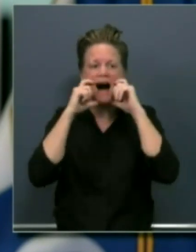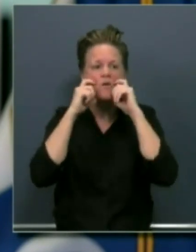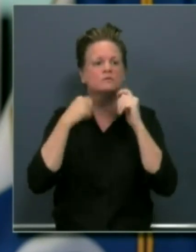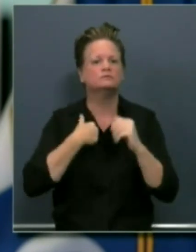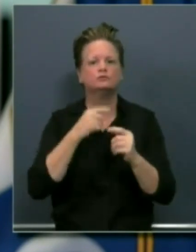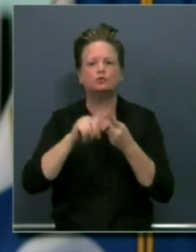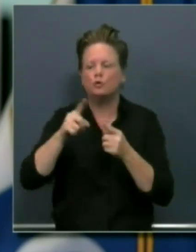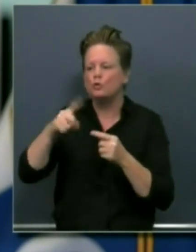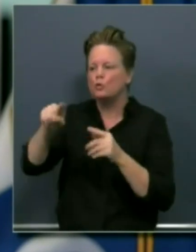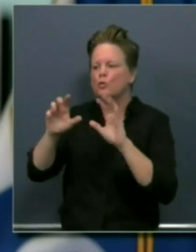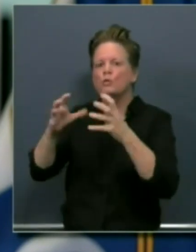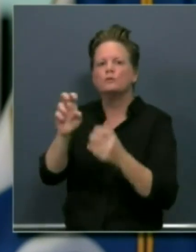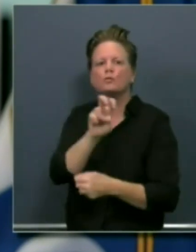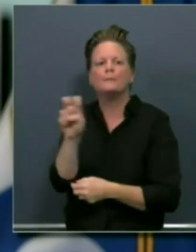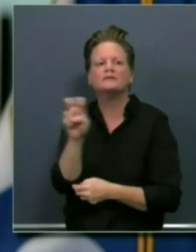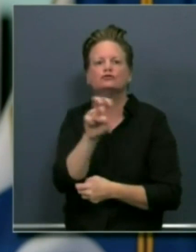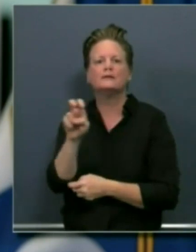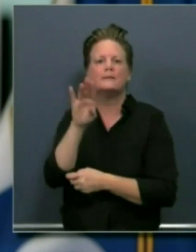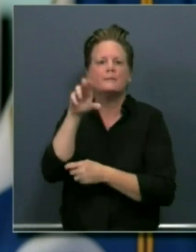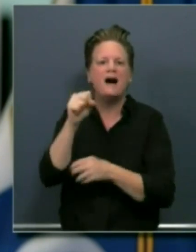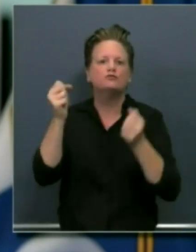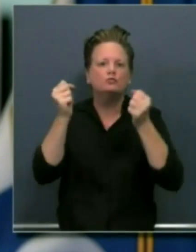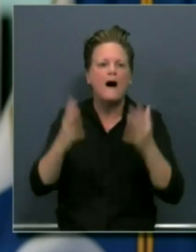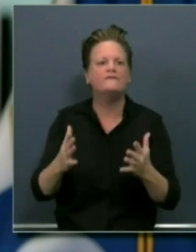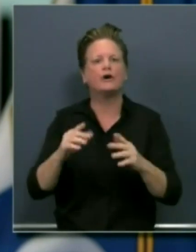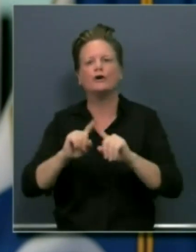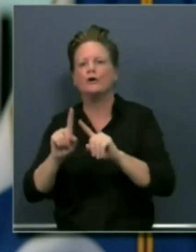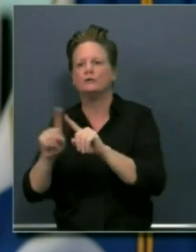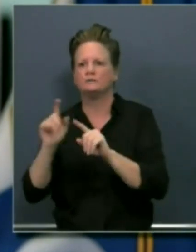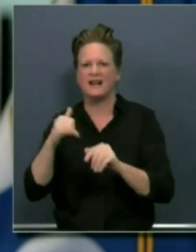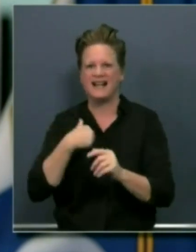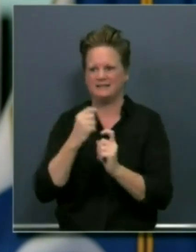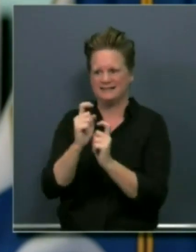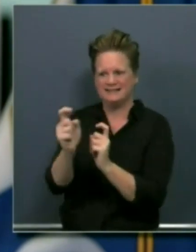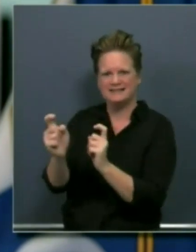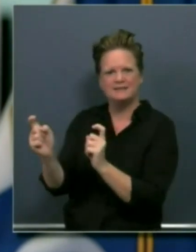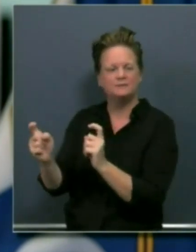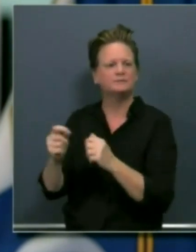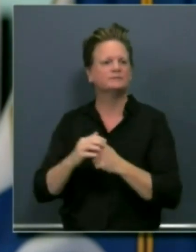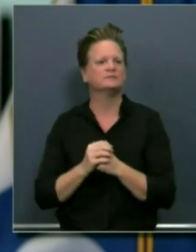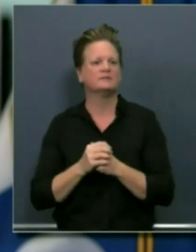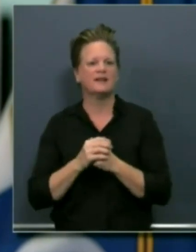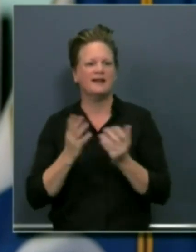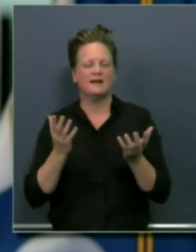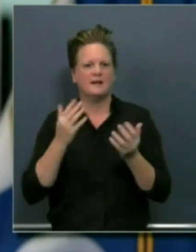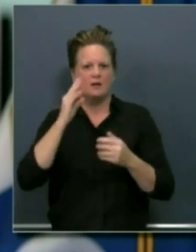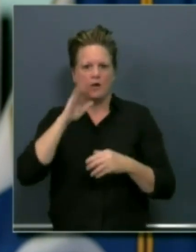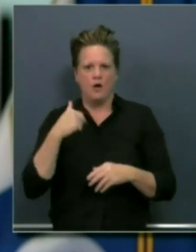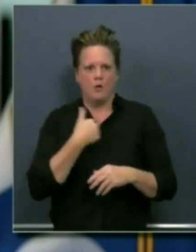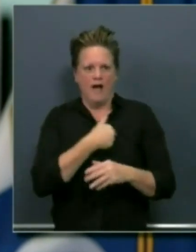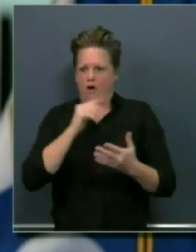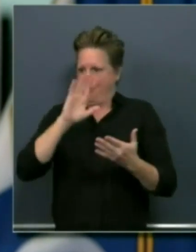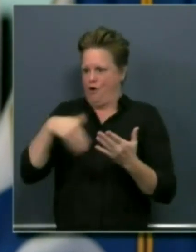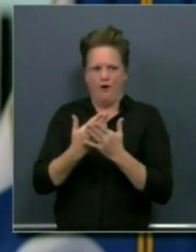THE DEPARTMENT OF EDUCATION ON FRIDAY AND 10'S OF THOUSANDS OF MASKS WENT TO TRANSIT AGENCIES ACROSS THE STATE AGAIN ALL OF THIS IS